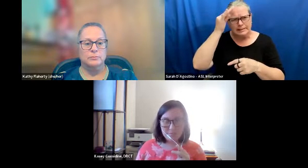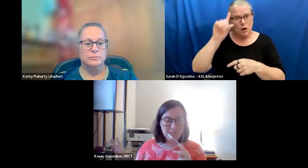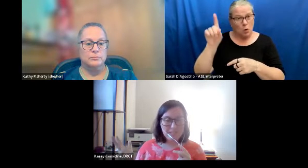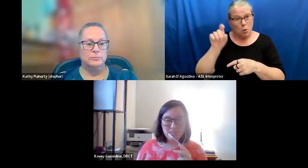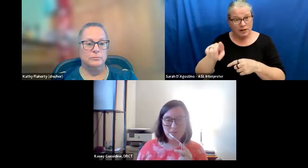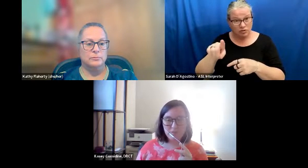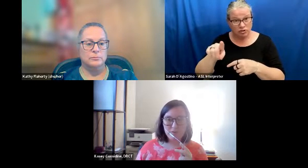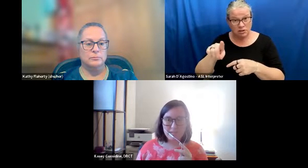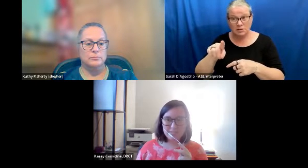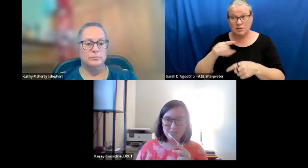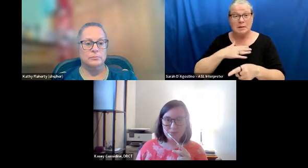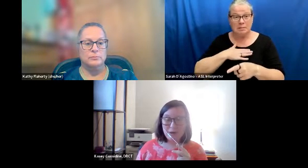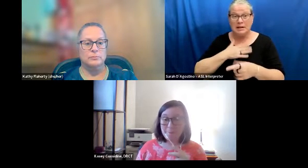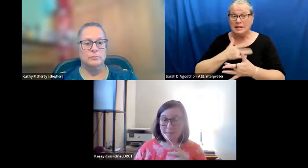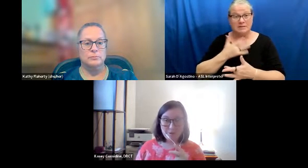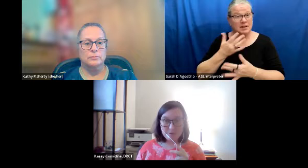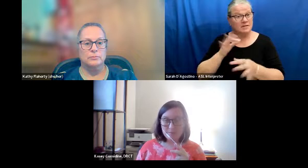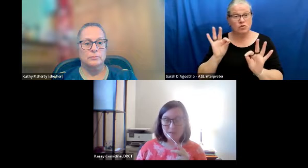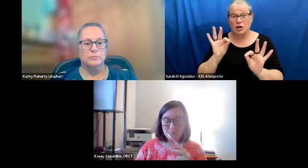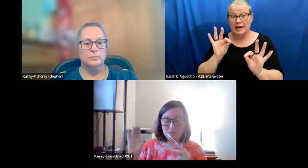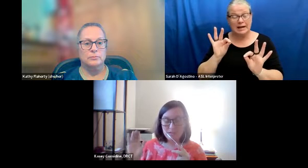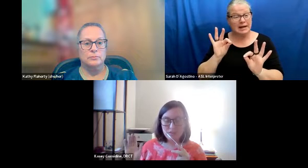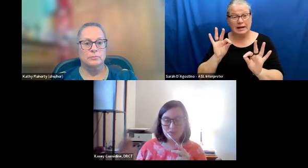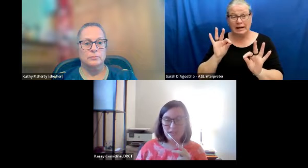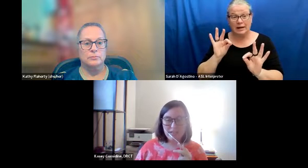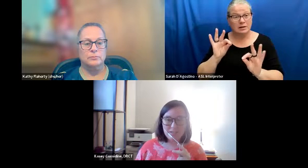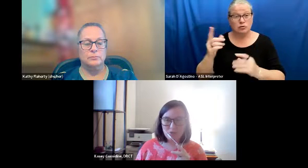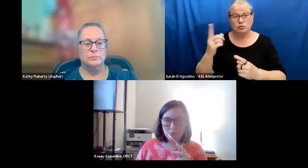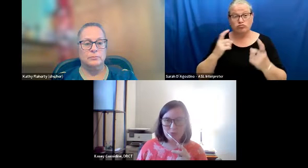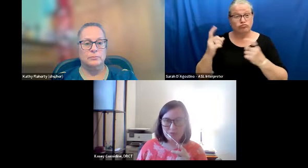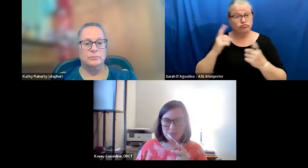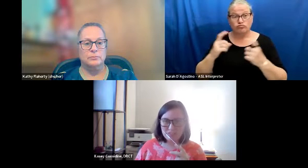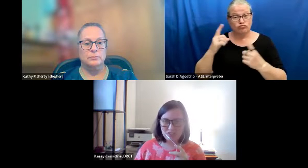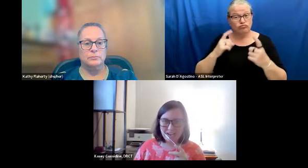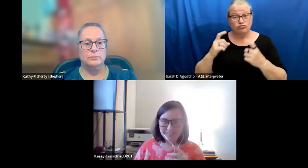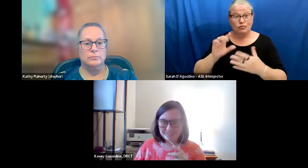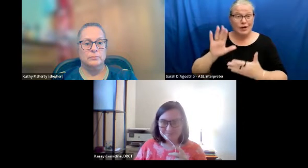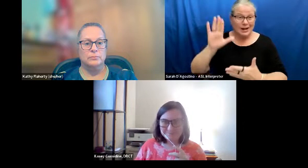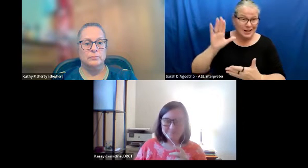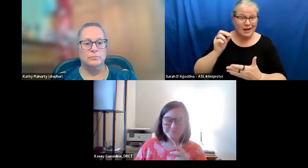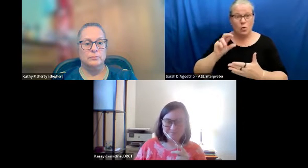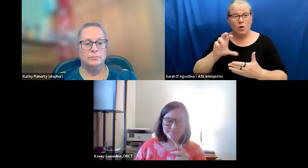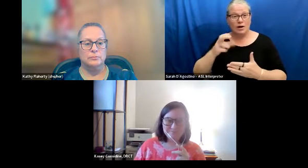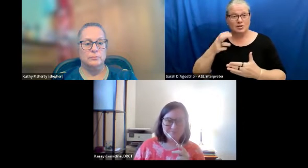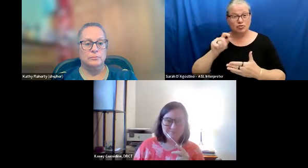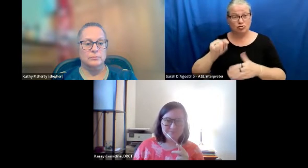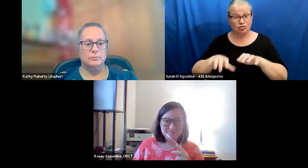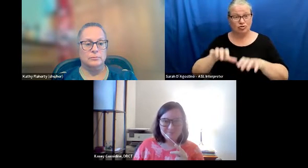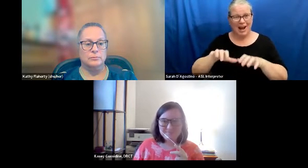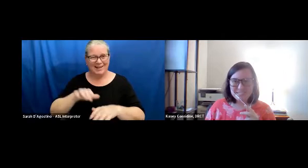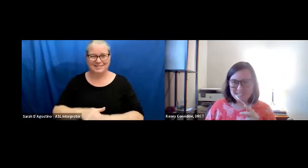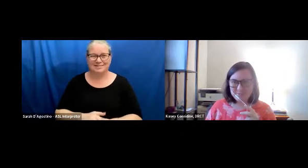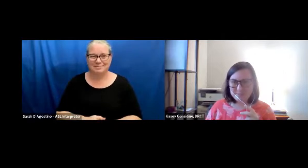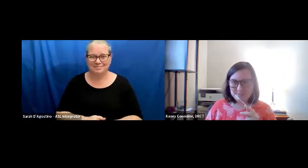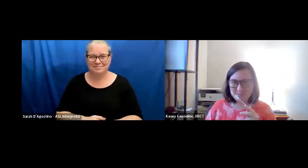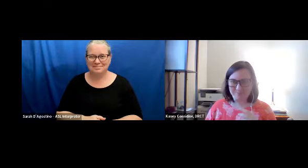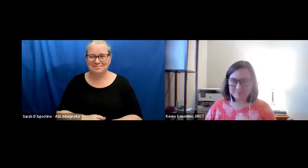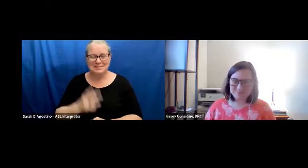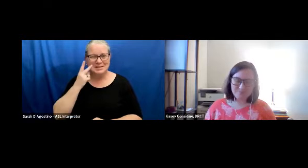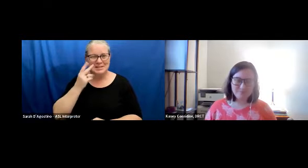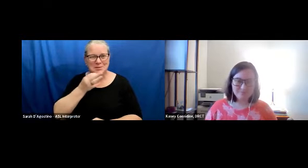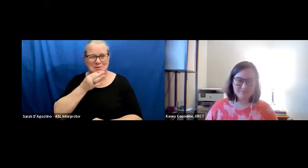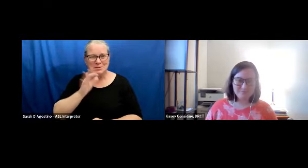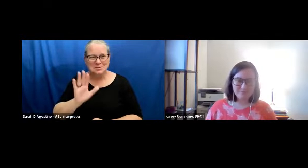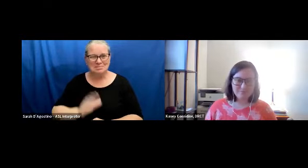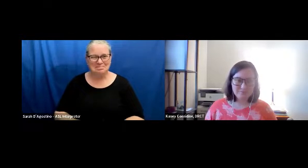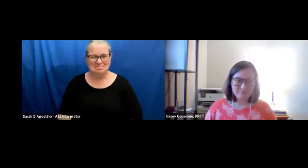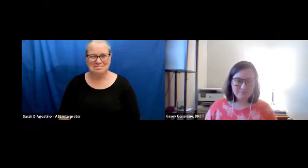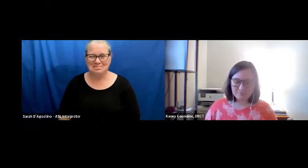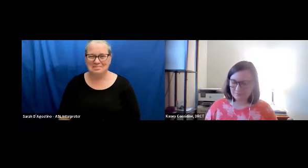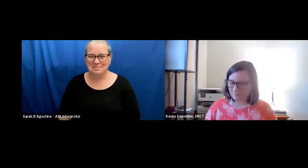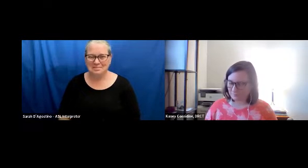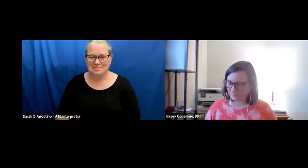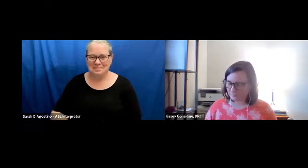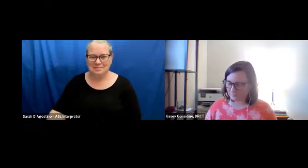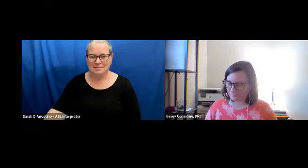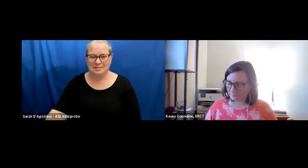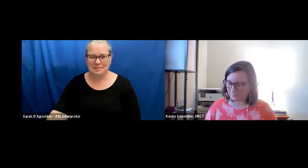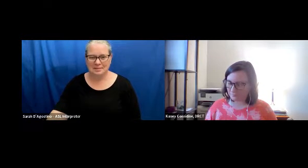please feel free to come back with them and raise your hand or put them in the chat see you soon